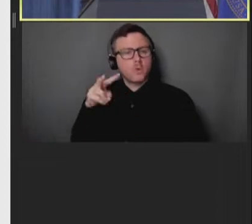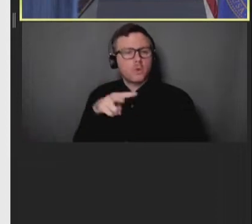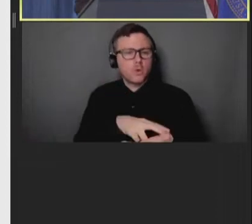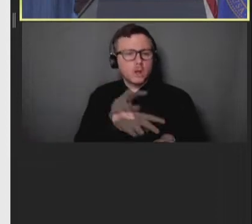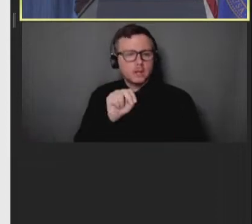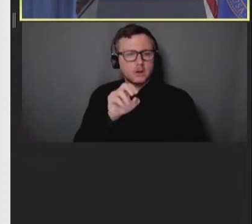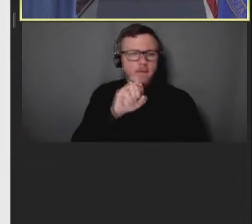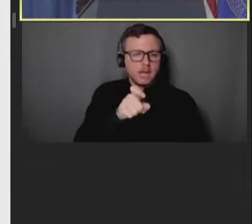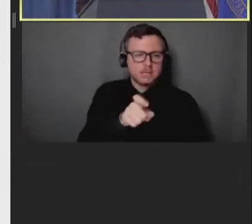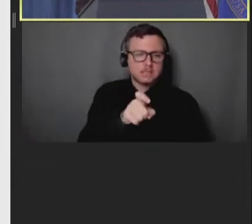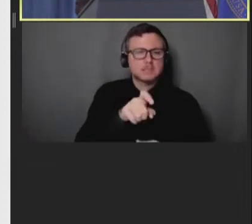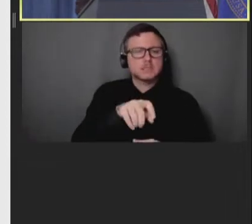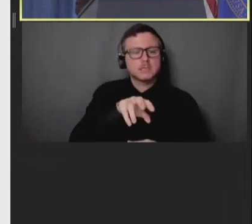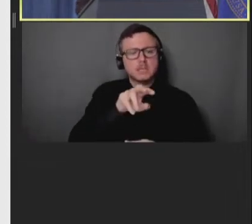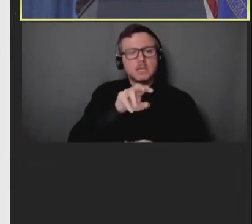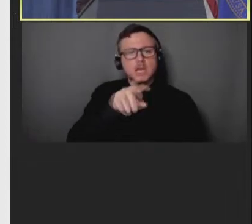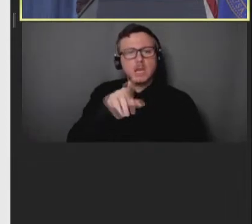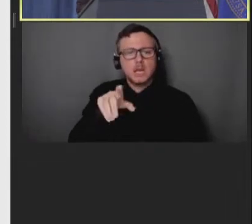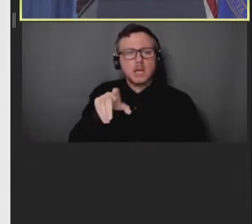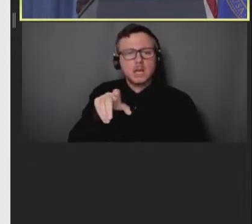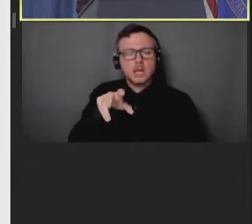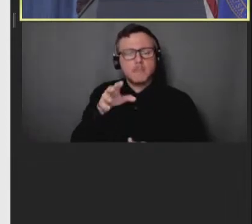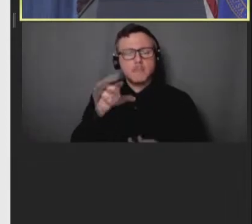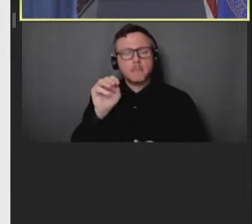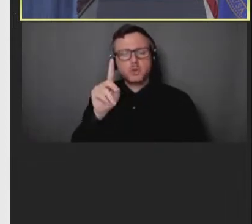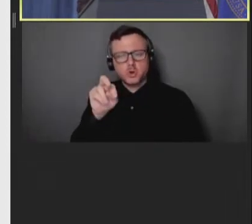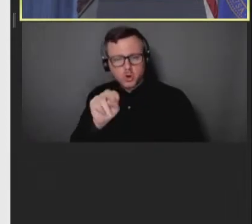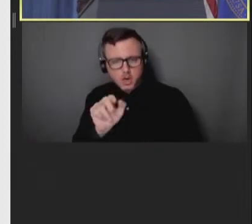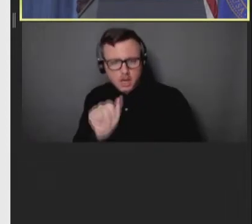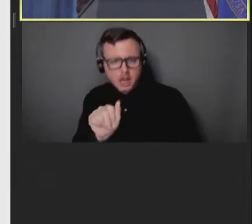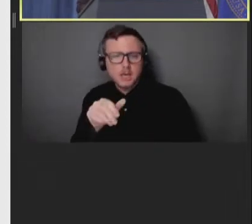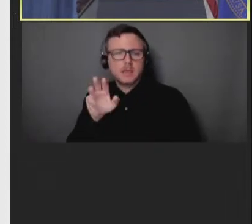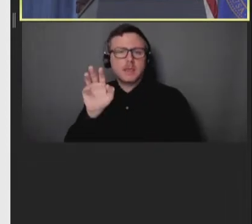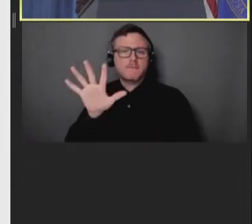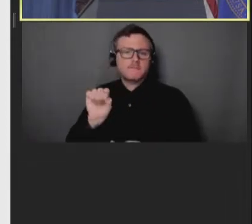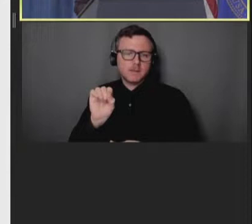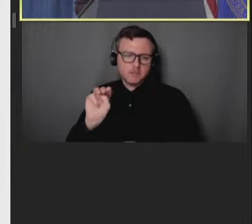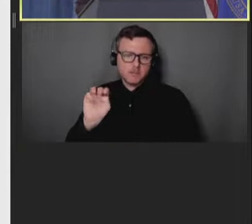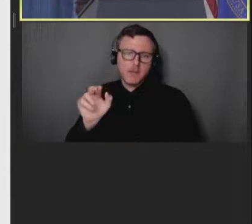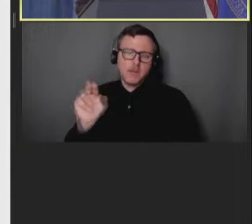Just to touch on the overall conclusions in the New England Journal, what we found